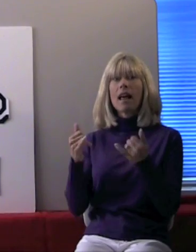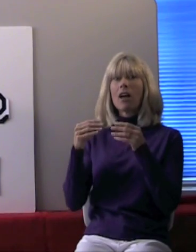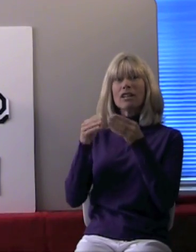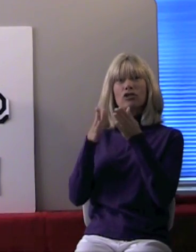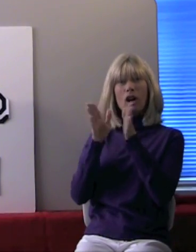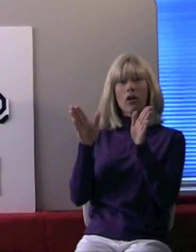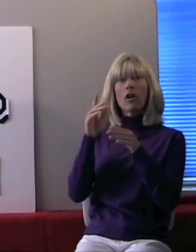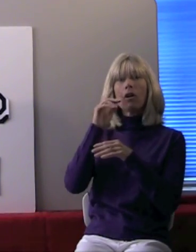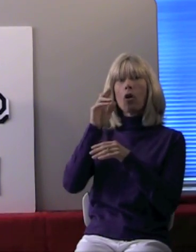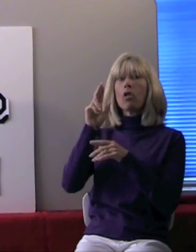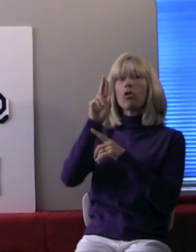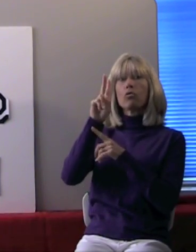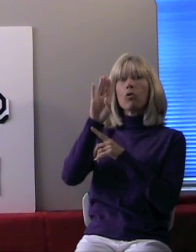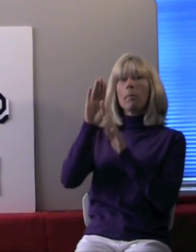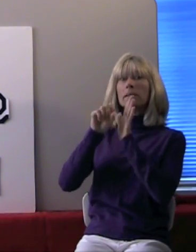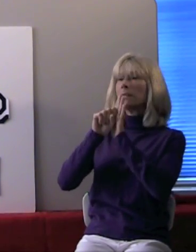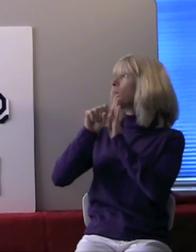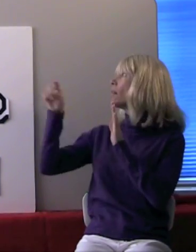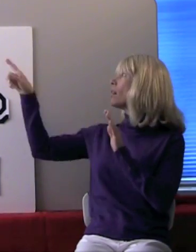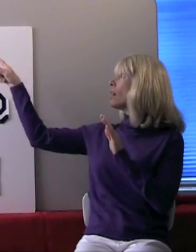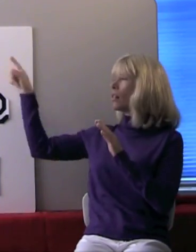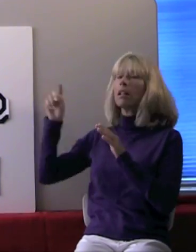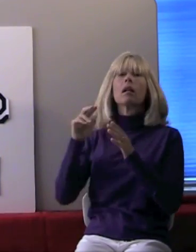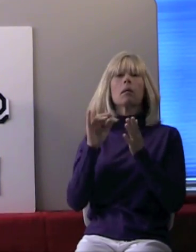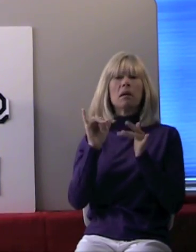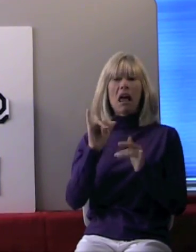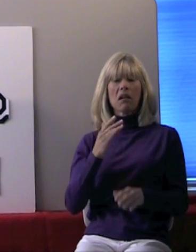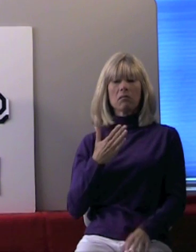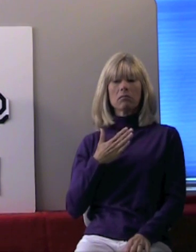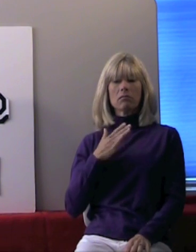Now in general, the Rub Contact --